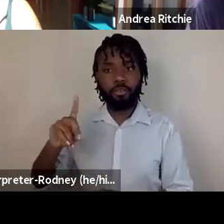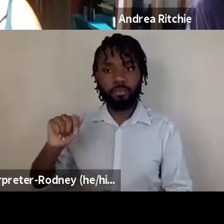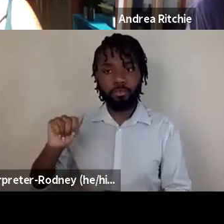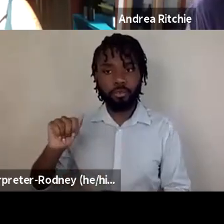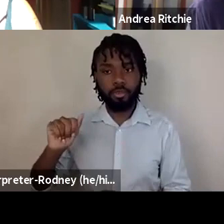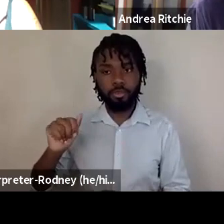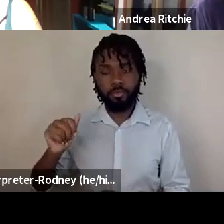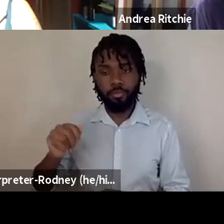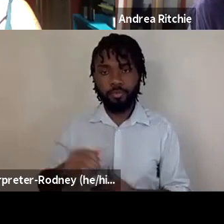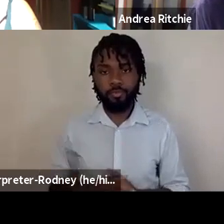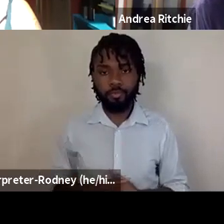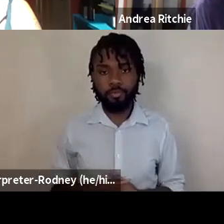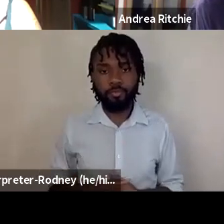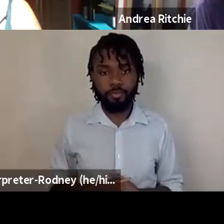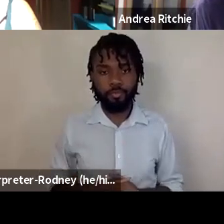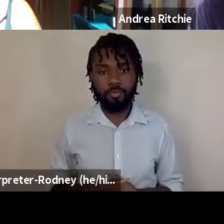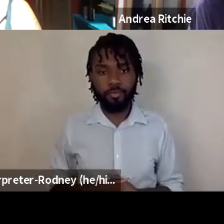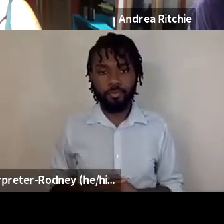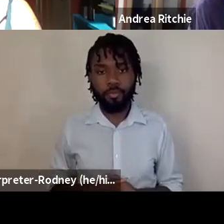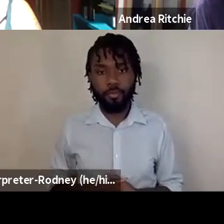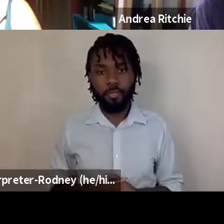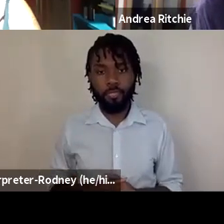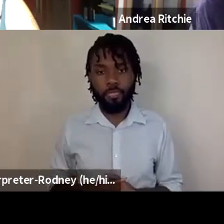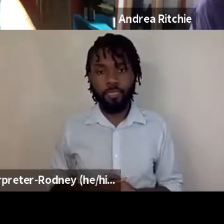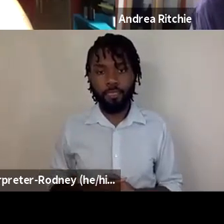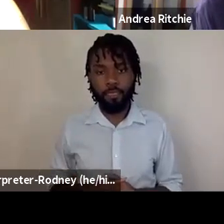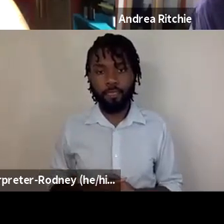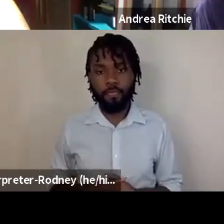And, in many cases it involves